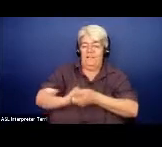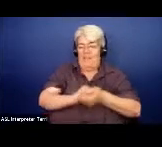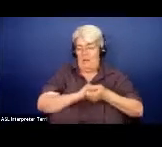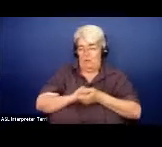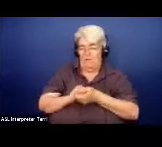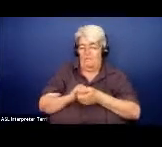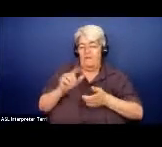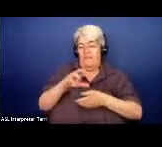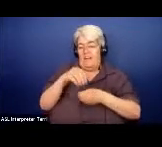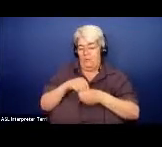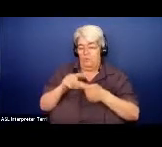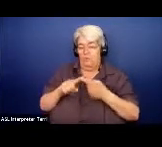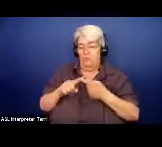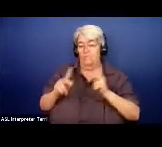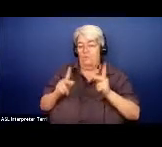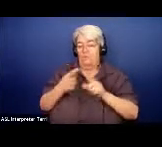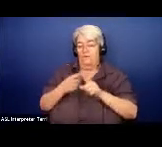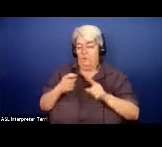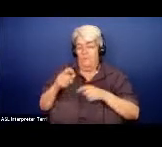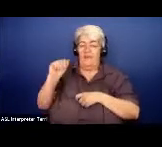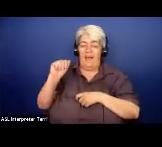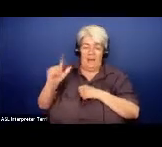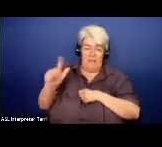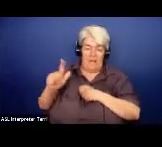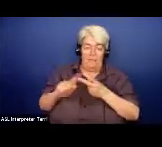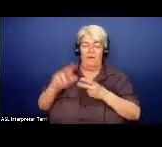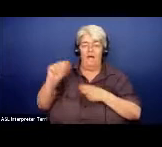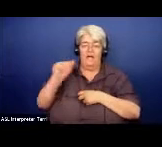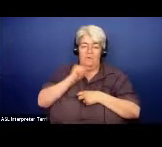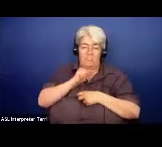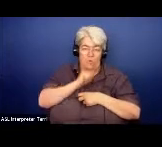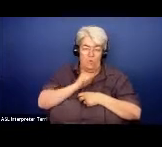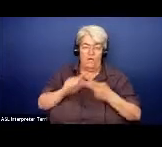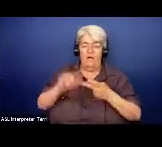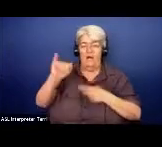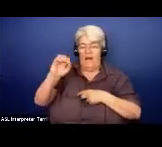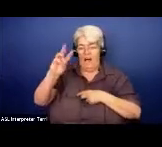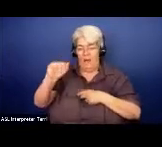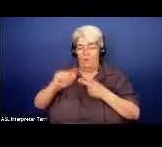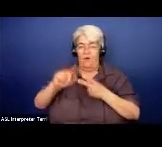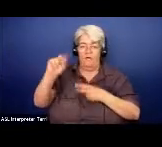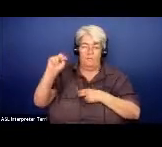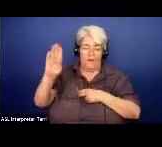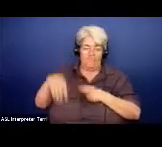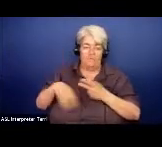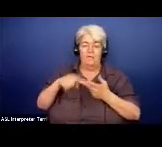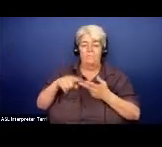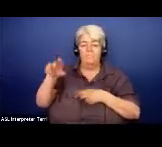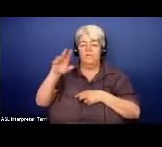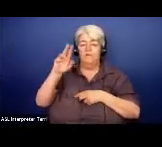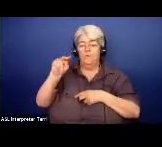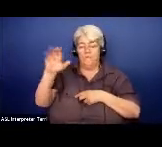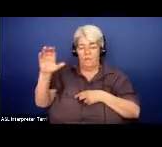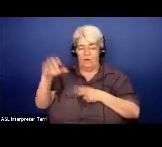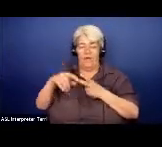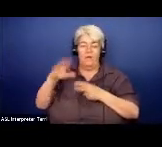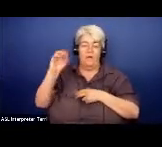representation from Alabama, Arizona, Iowa, Nebraska, North Carolina, Oregon, and Washington.